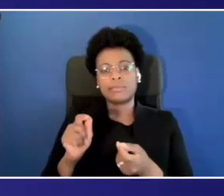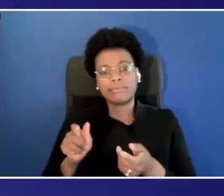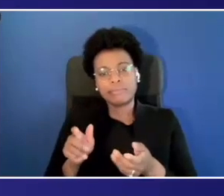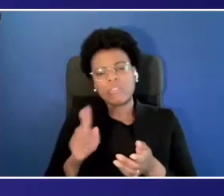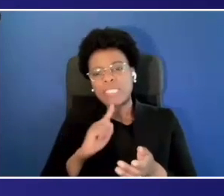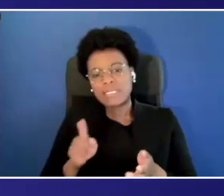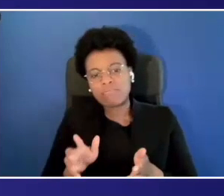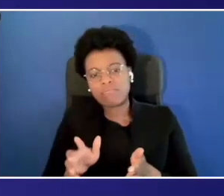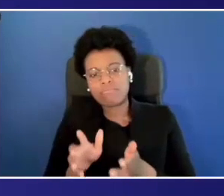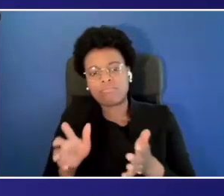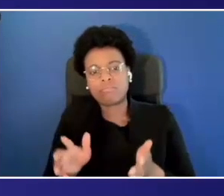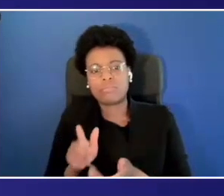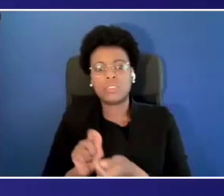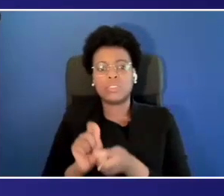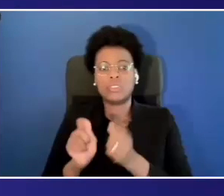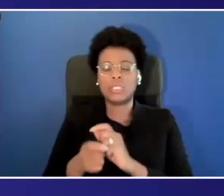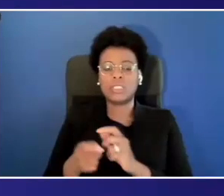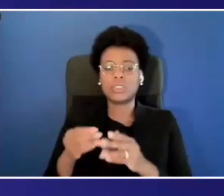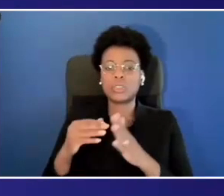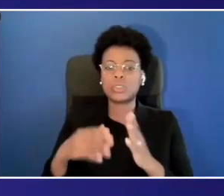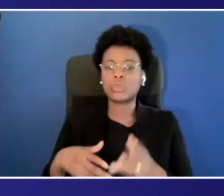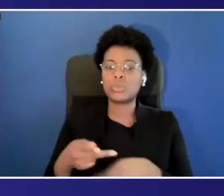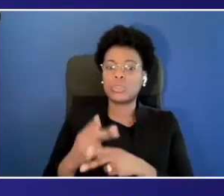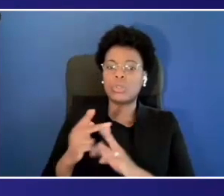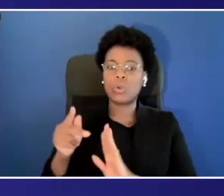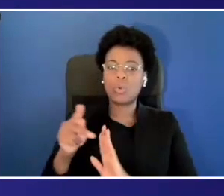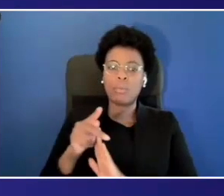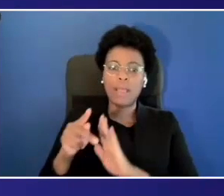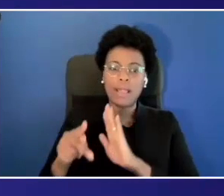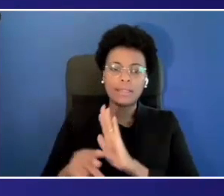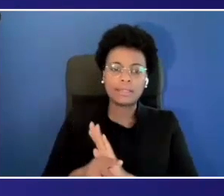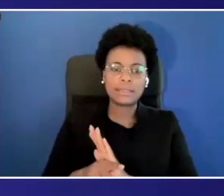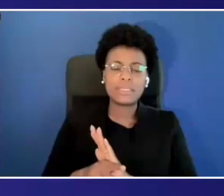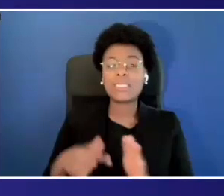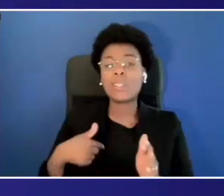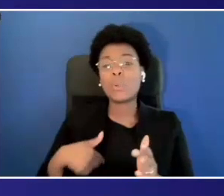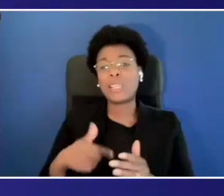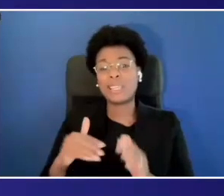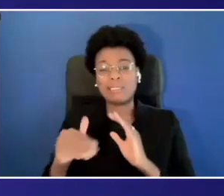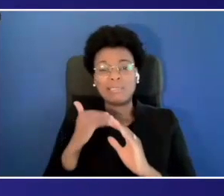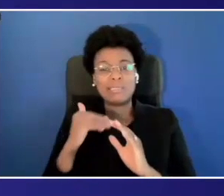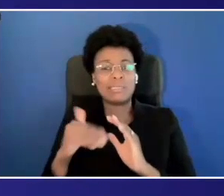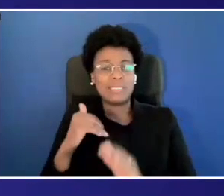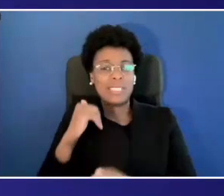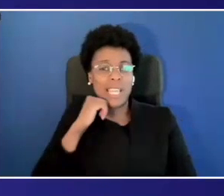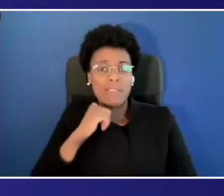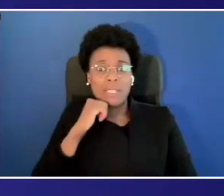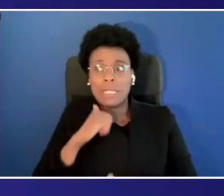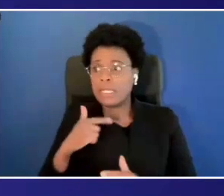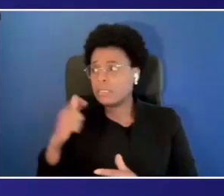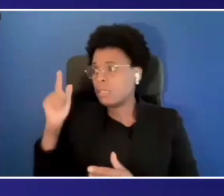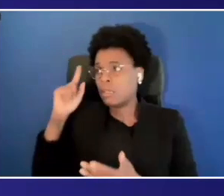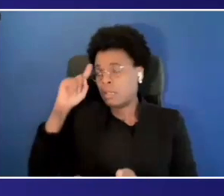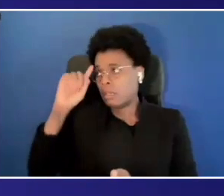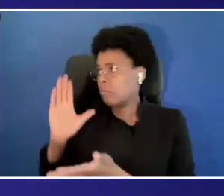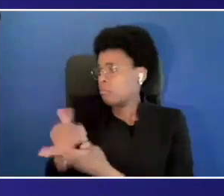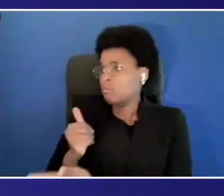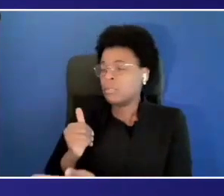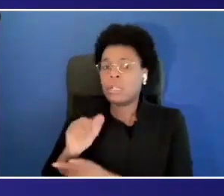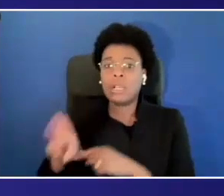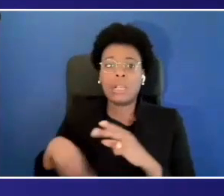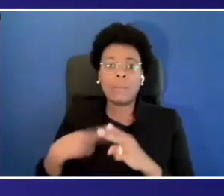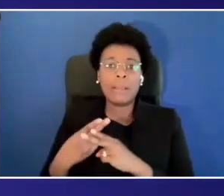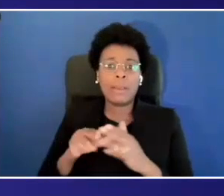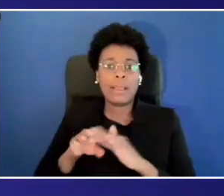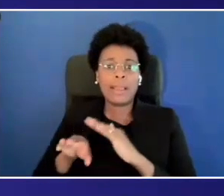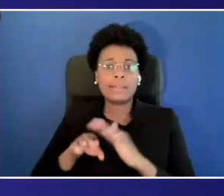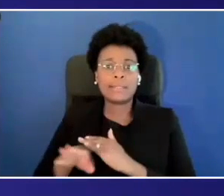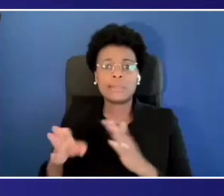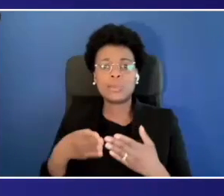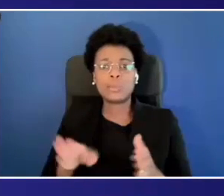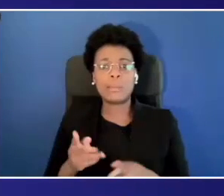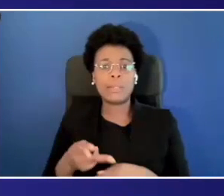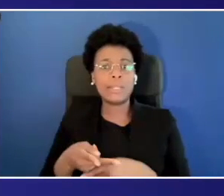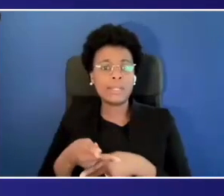At SCCC, we receive emails and stories from borrowers every day who are panicked by the latest proposals to limit access to public service loan forgiveness and income-driven repayment plans.